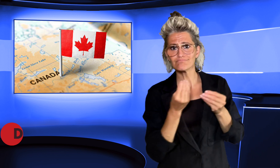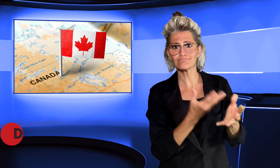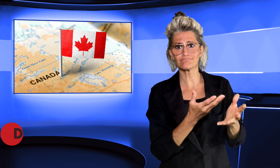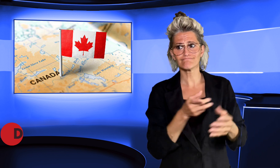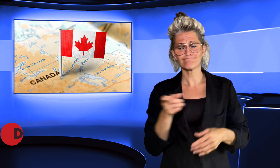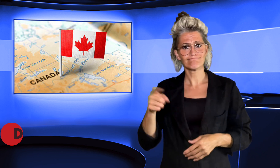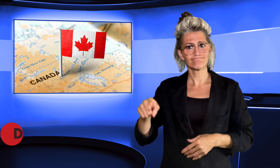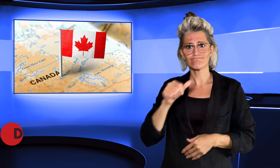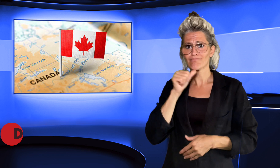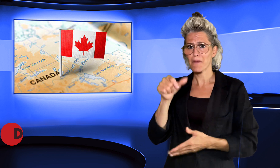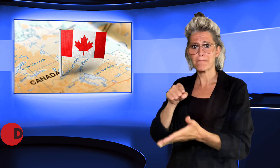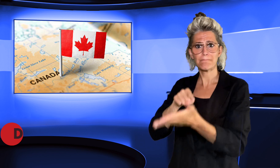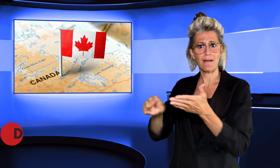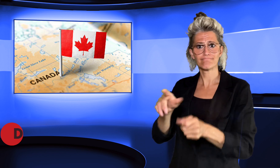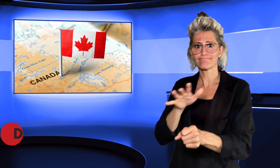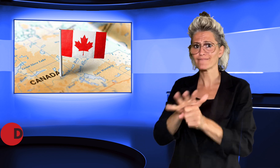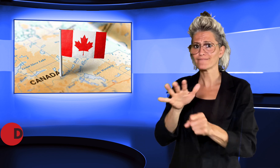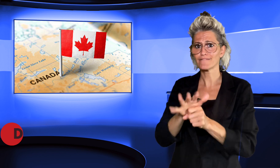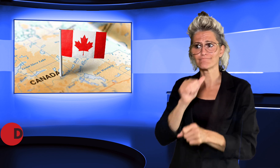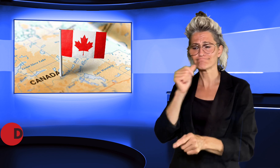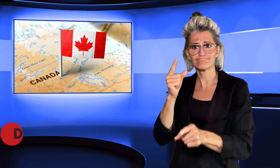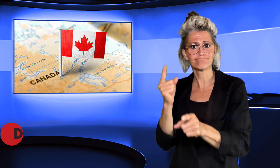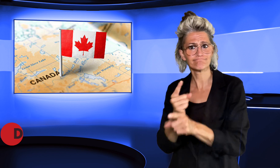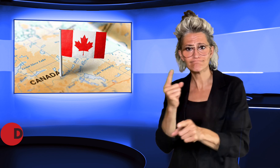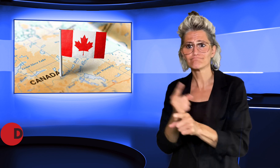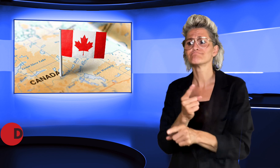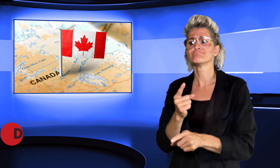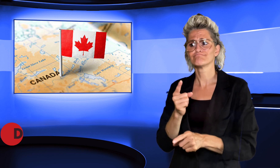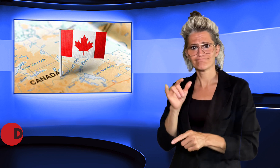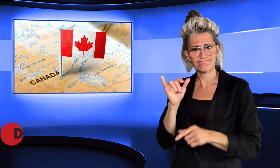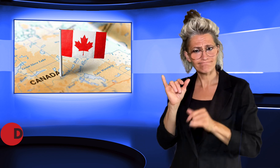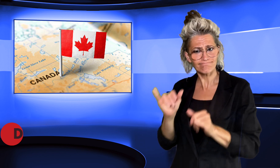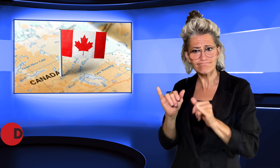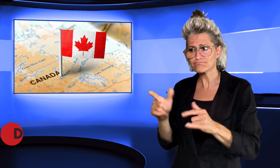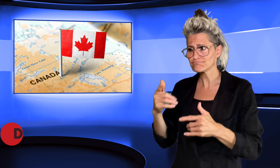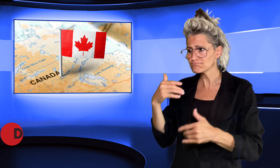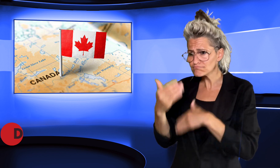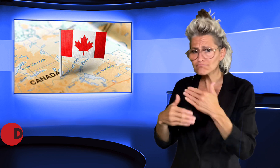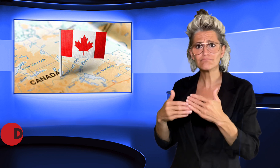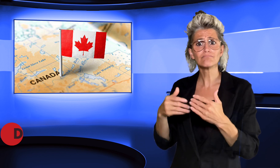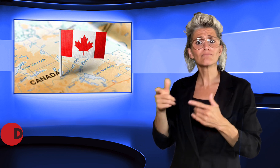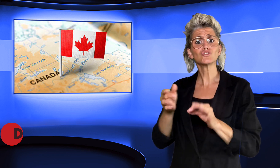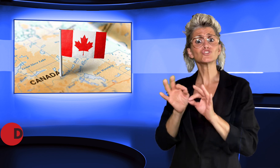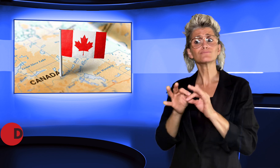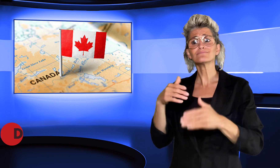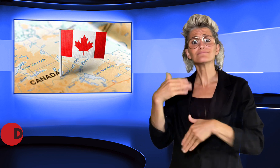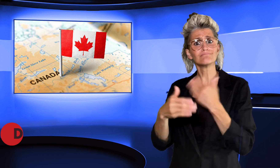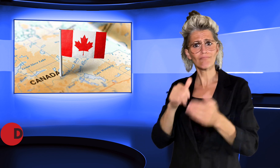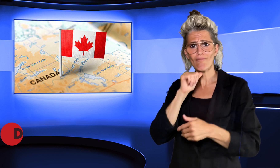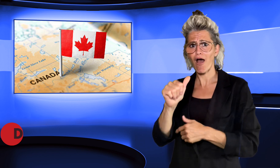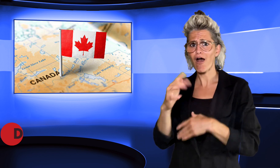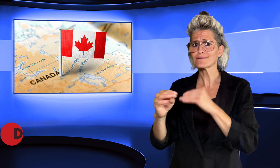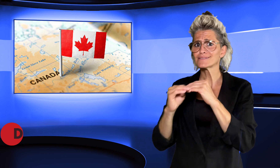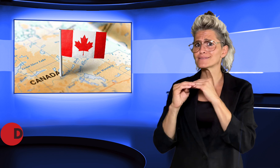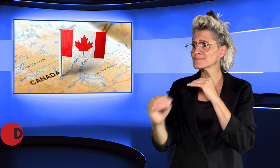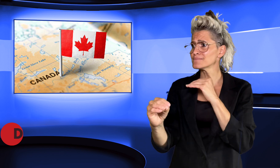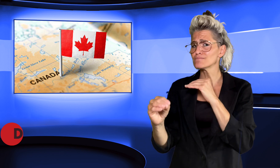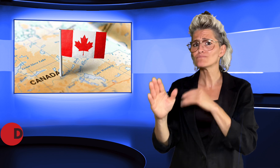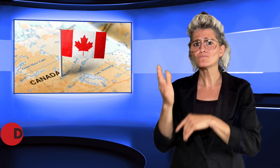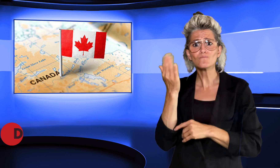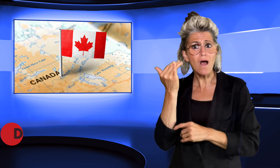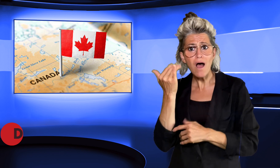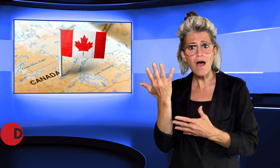not getting paid appropriately and that it is an ongoing trend in instability.